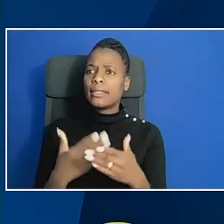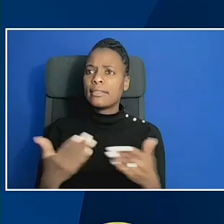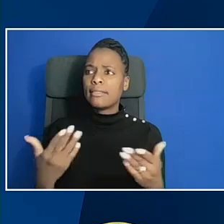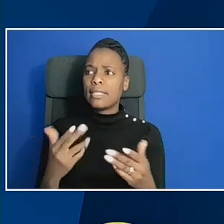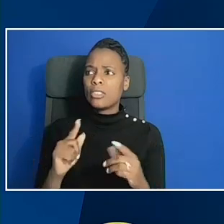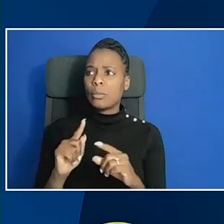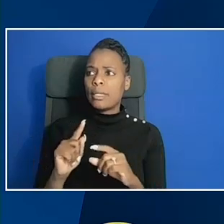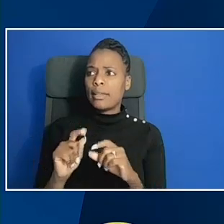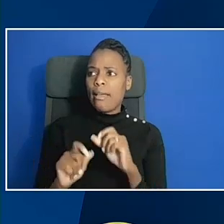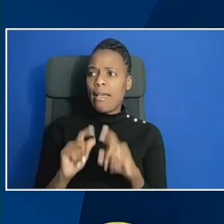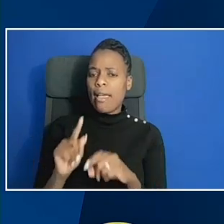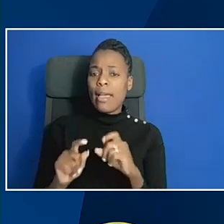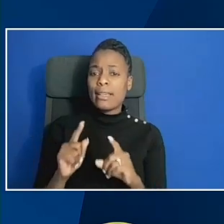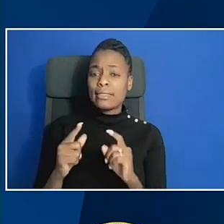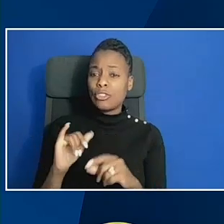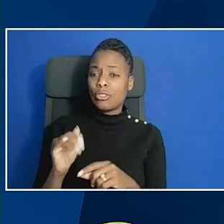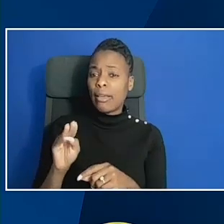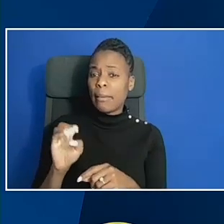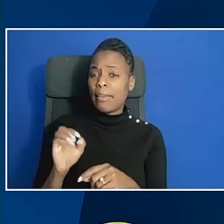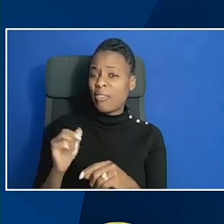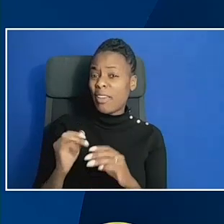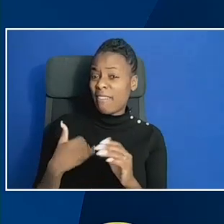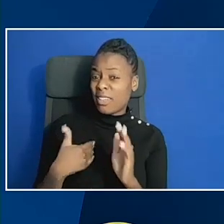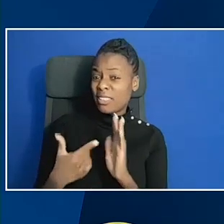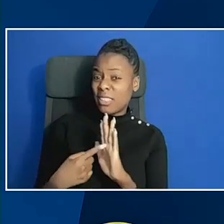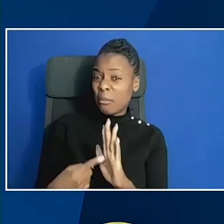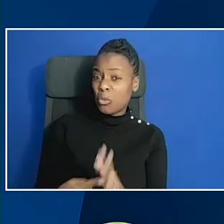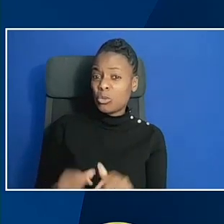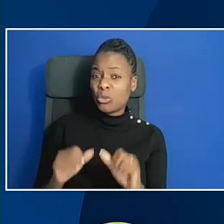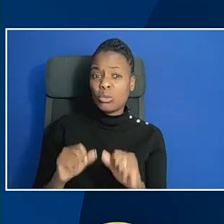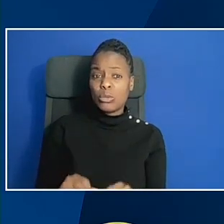if you have examples of that you can provide to us so we could provide a little more detail there.